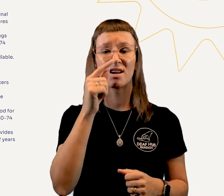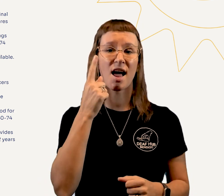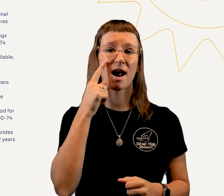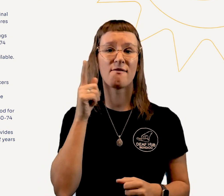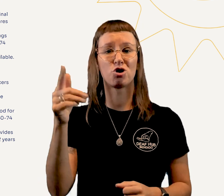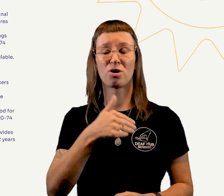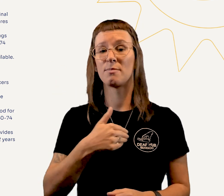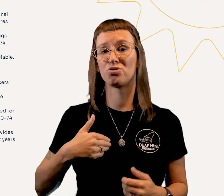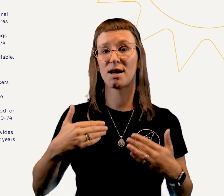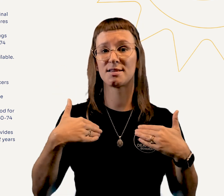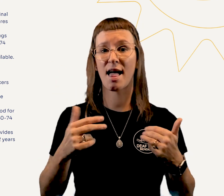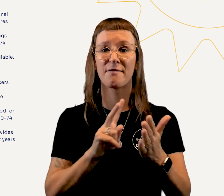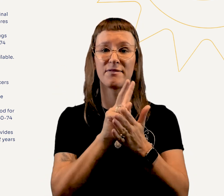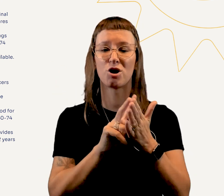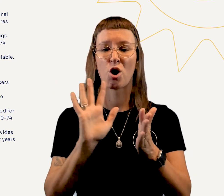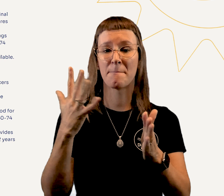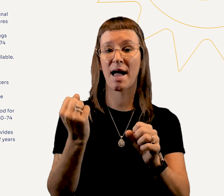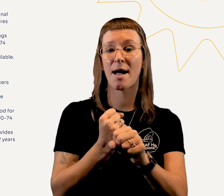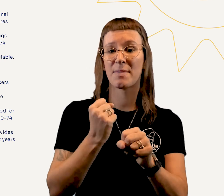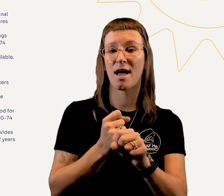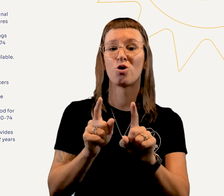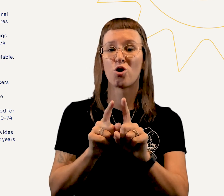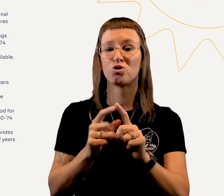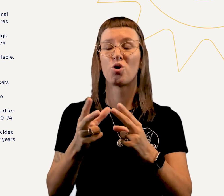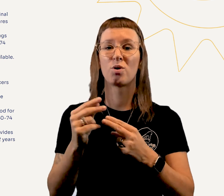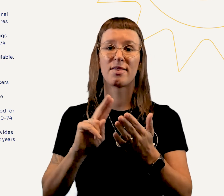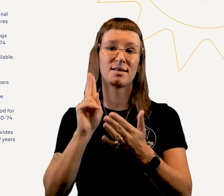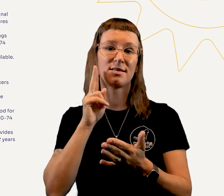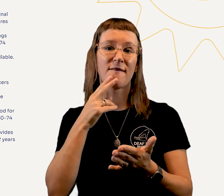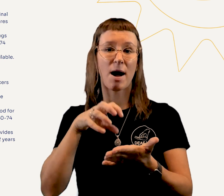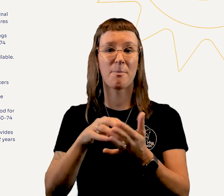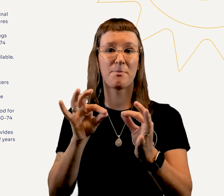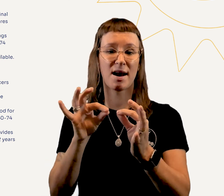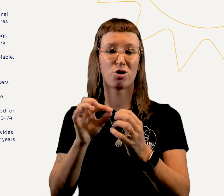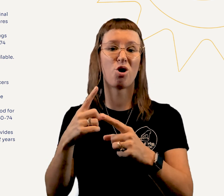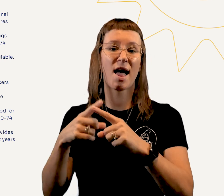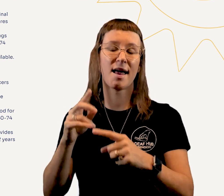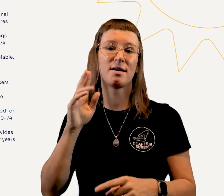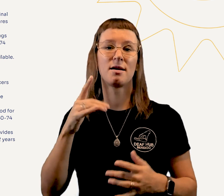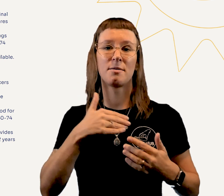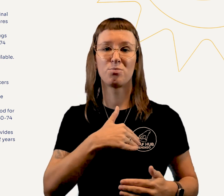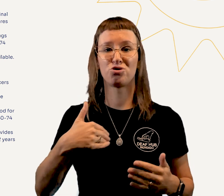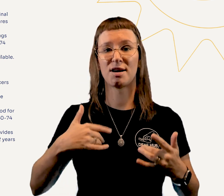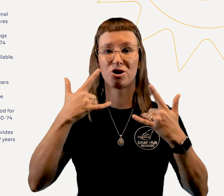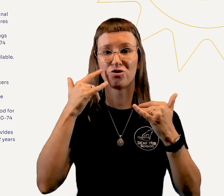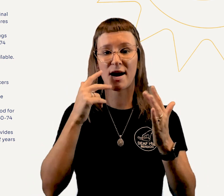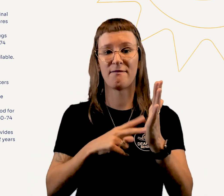You can find out more about breast health by watching our breast health and screening video in partnership with the Deaf Hub Bendigo and Breast Screen Victoria.